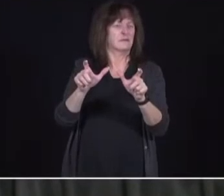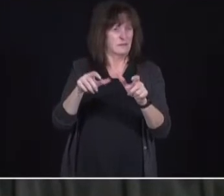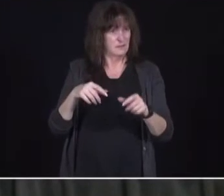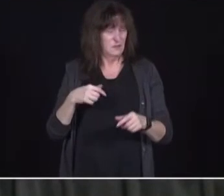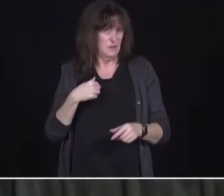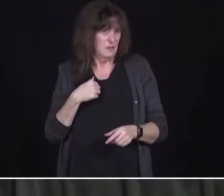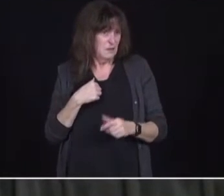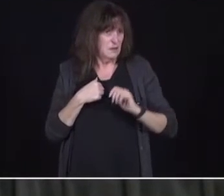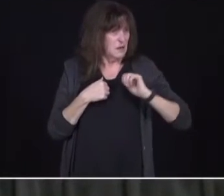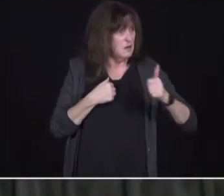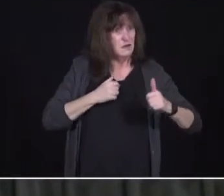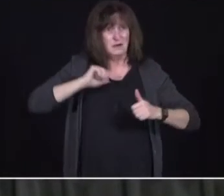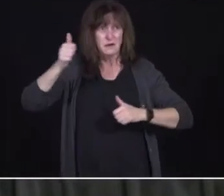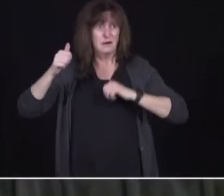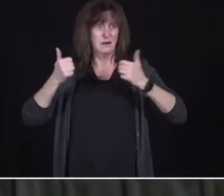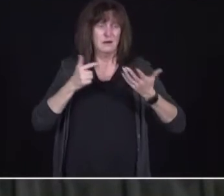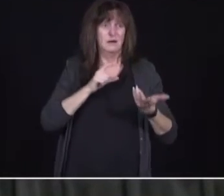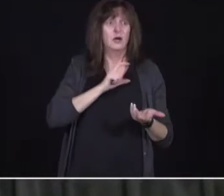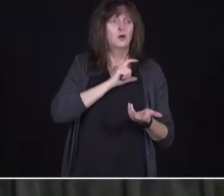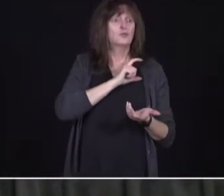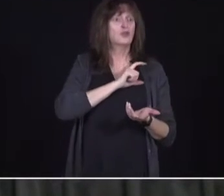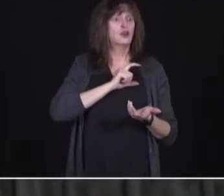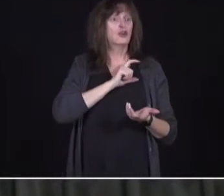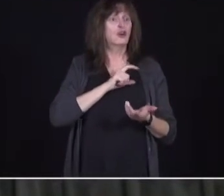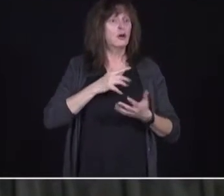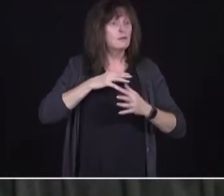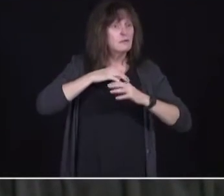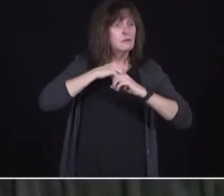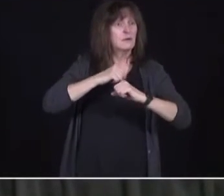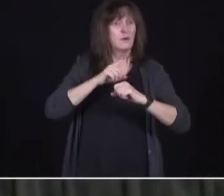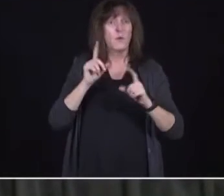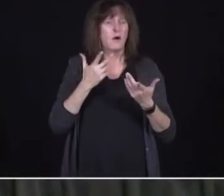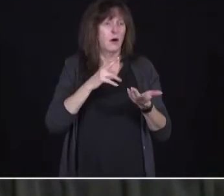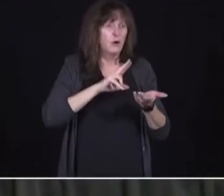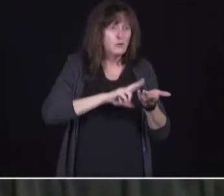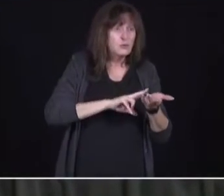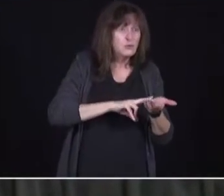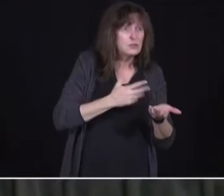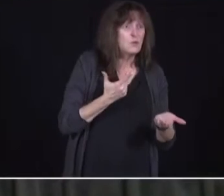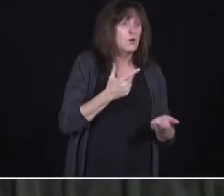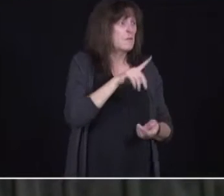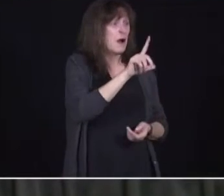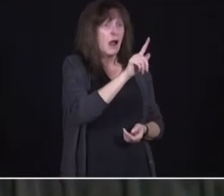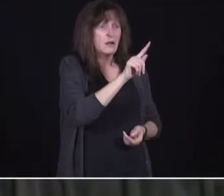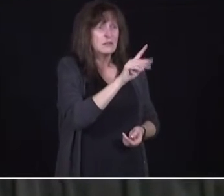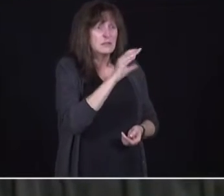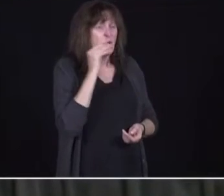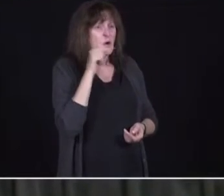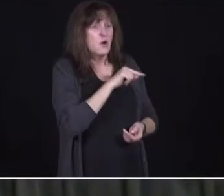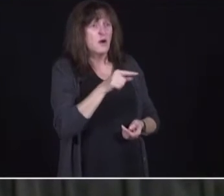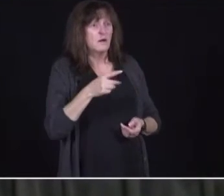The root cause is this virus. So it's absolutely critical. To the point -- I'm even putting security guards